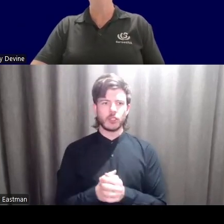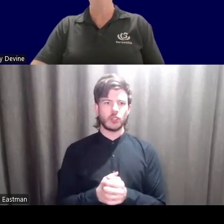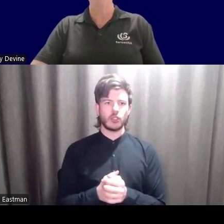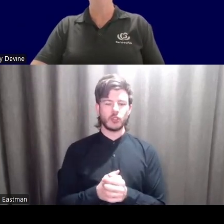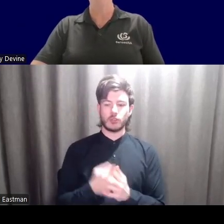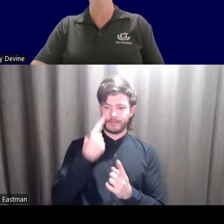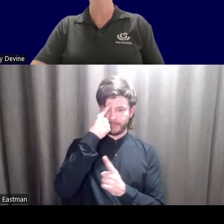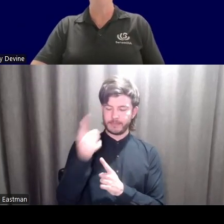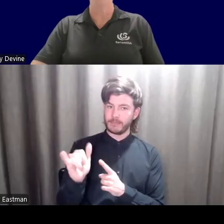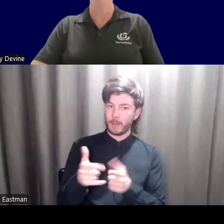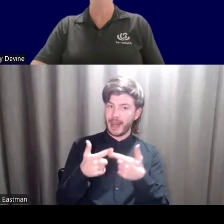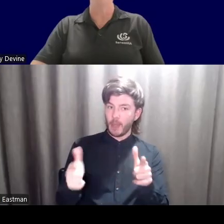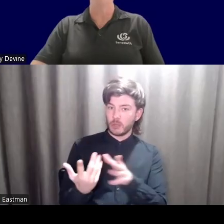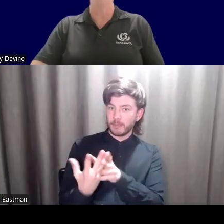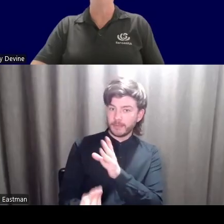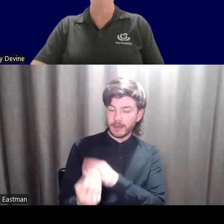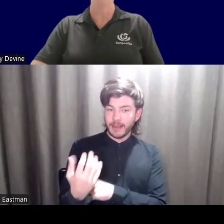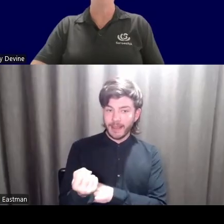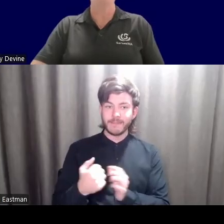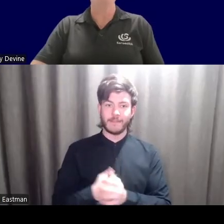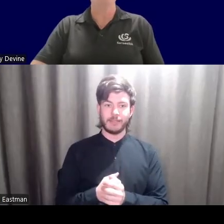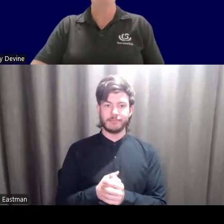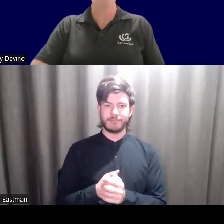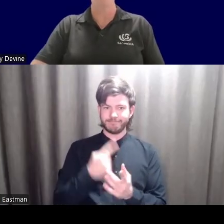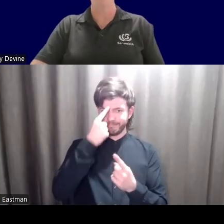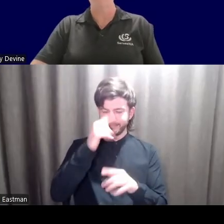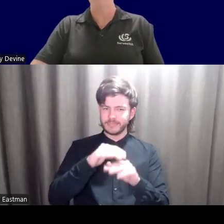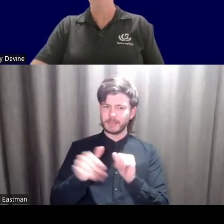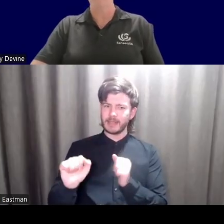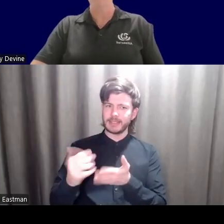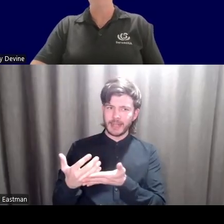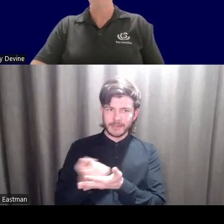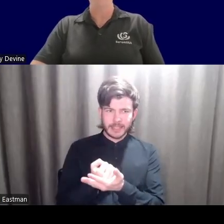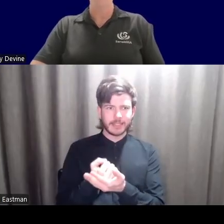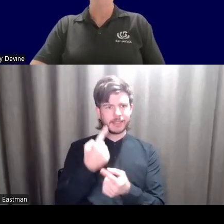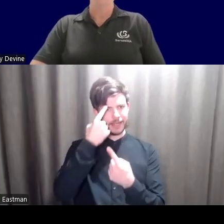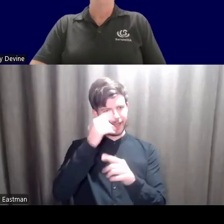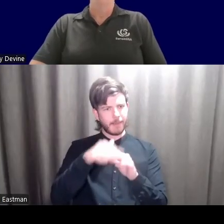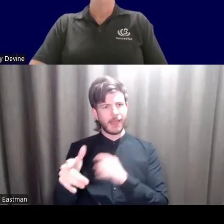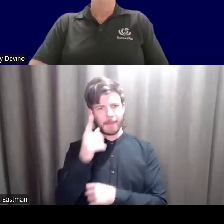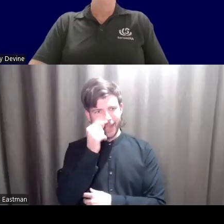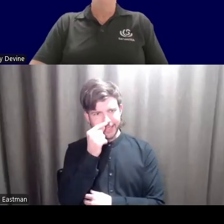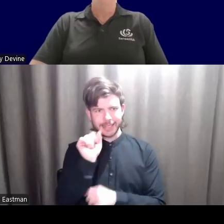barriers to access and safety is essential when exploring restrictive practices.